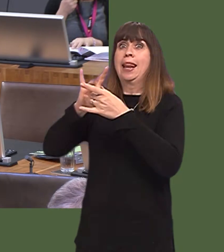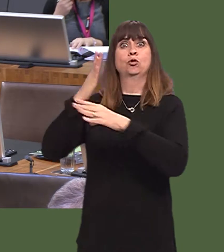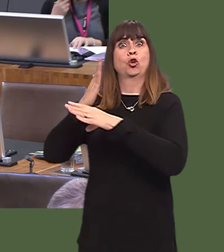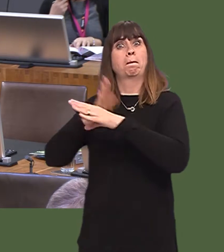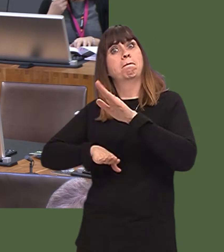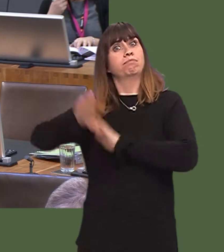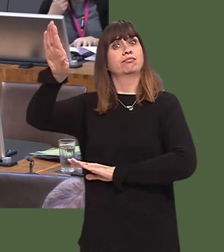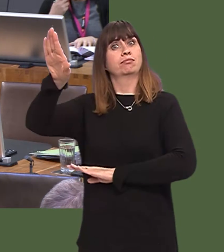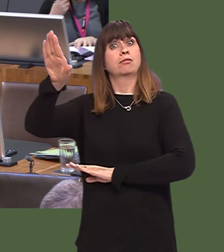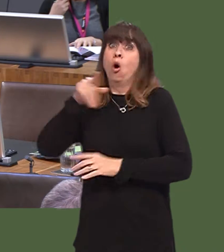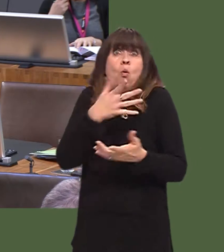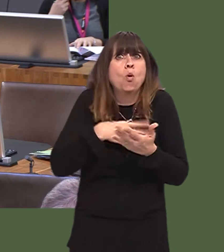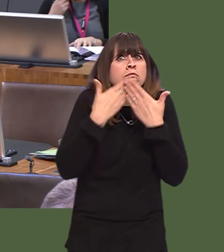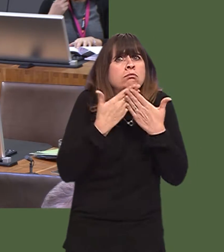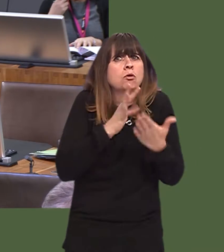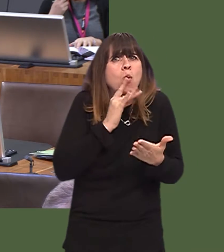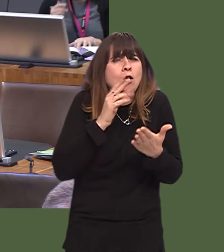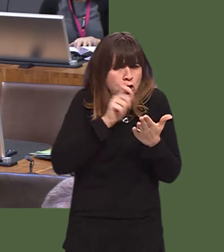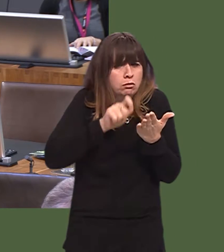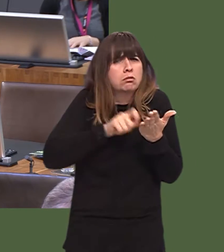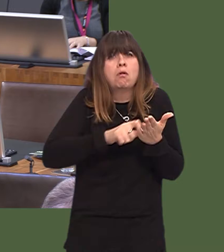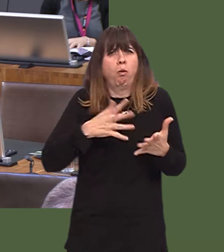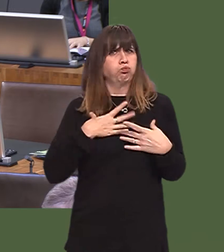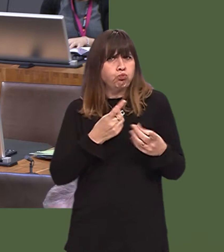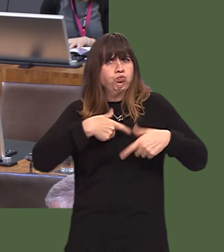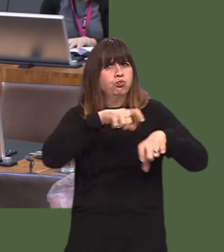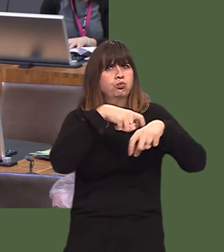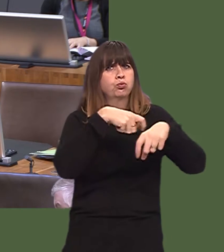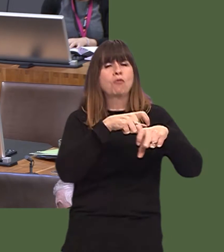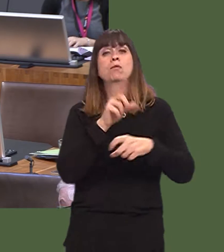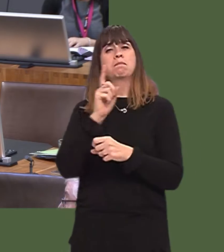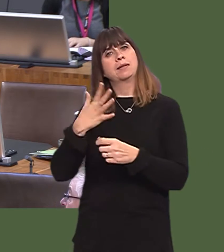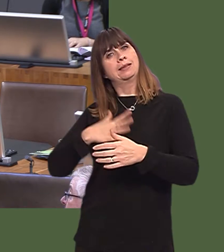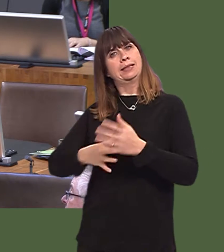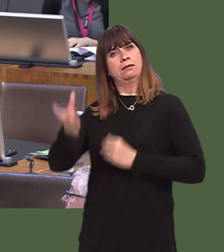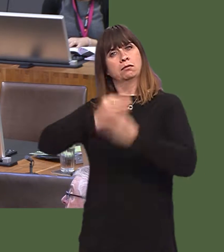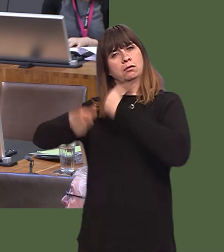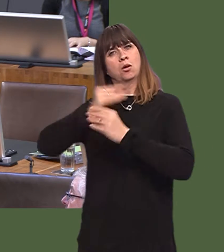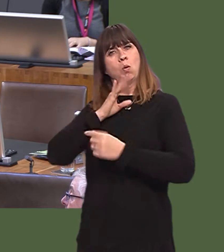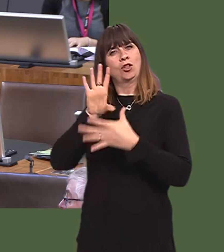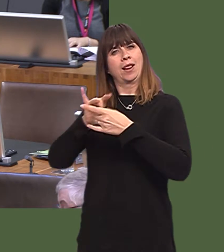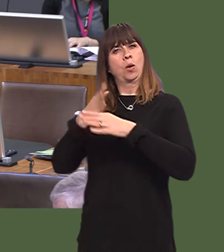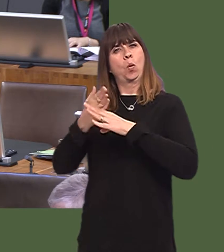skilló. For those, of course, who want to study it academically, thatís important, but seeing it as a vocational skill that is required through school is going to be important in the future.